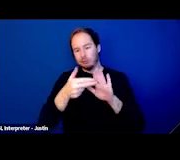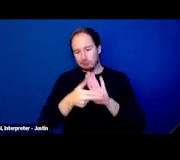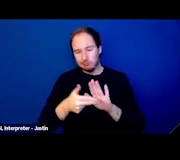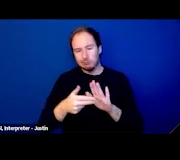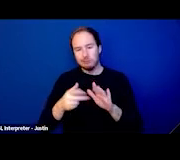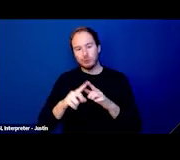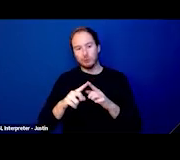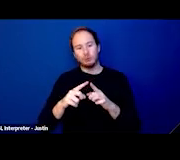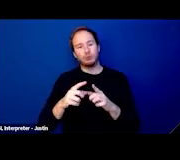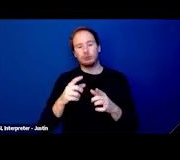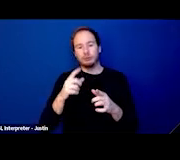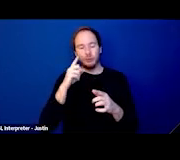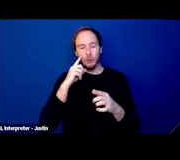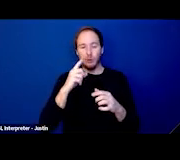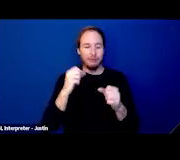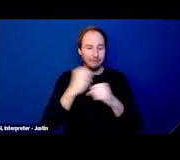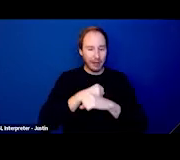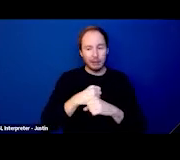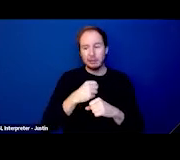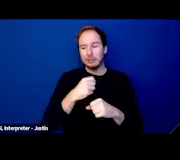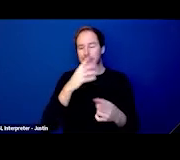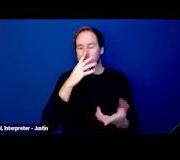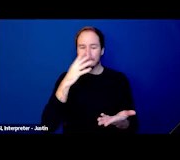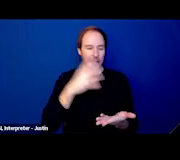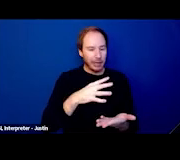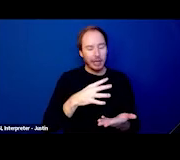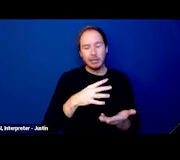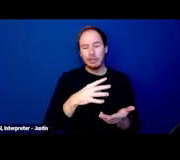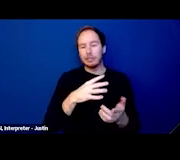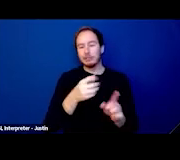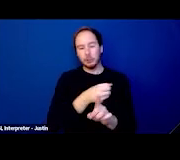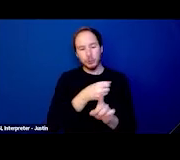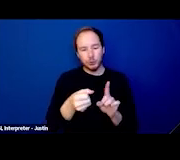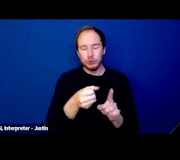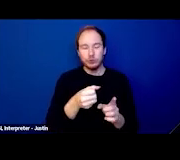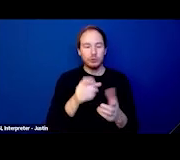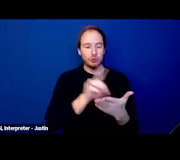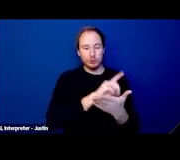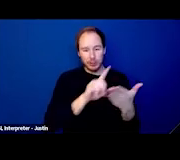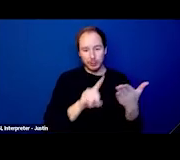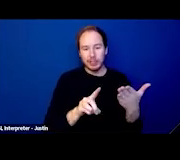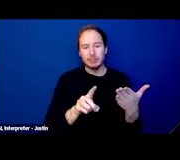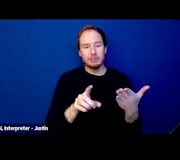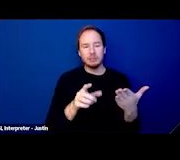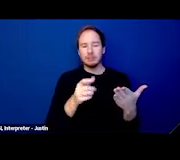violence, neglect, abuse, discrimination. We talked about some really, some core concepts in ensuring